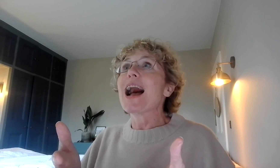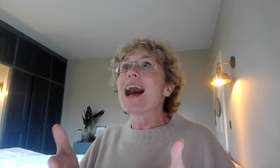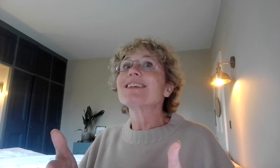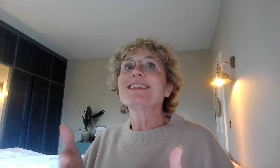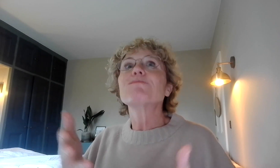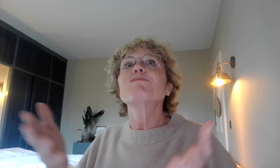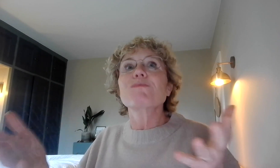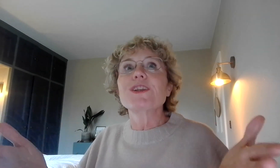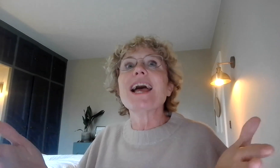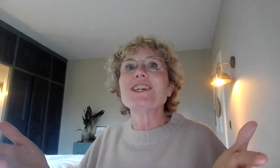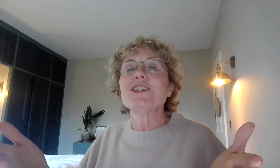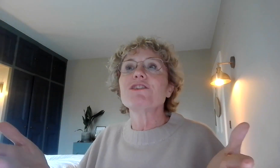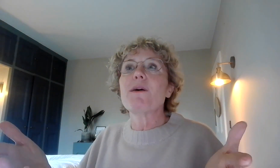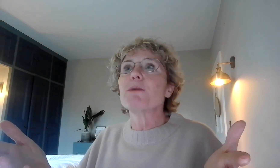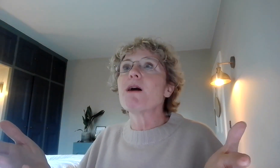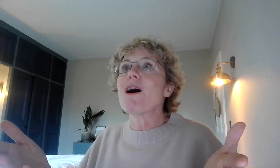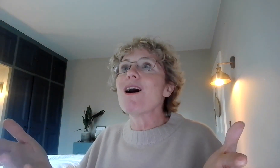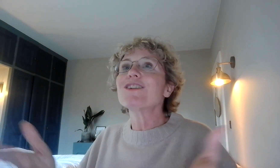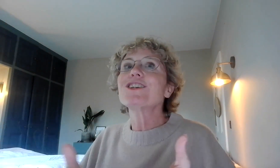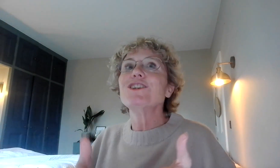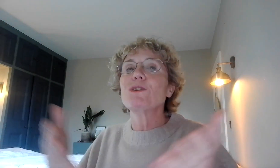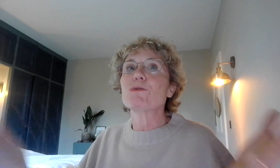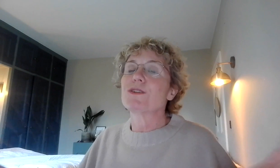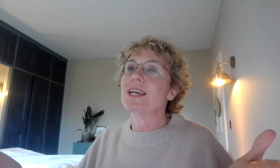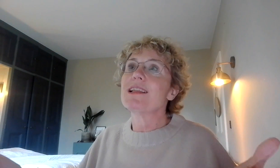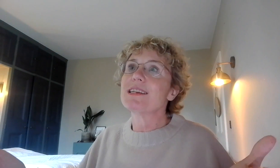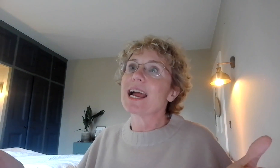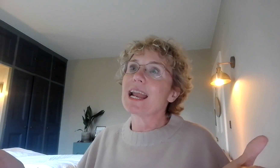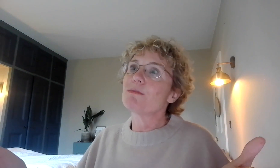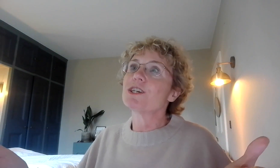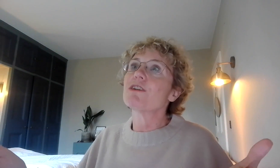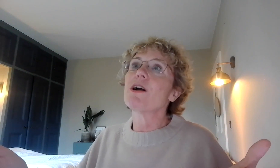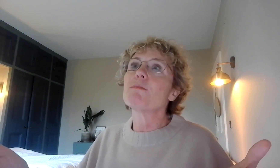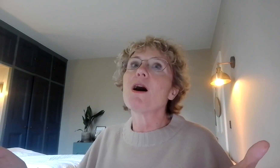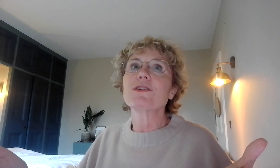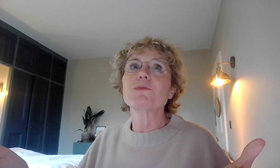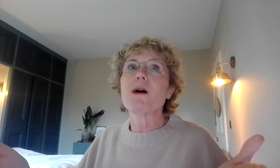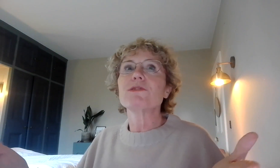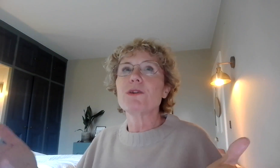But as the nations are growing apart, you can also see that the sign languages are growing apart as well.